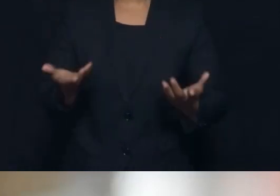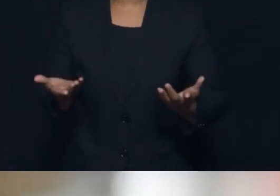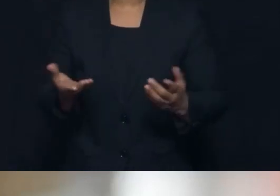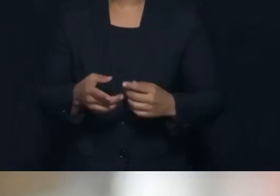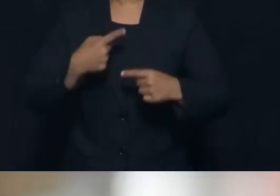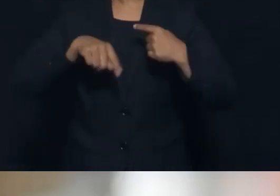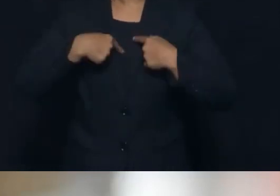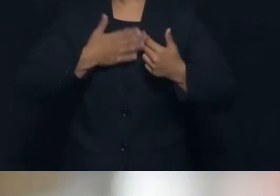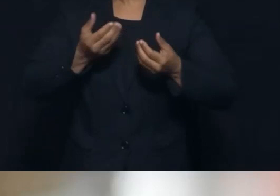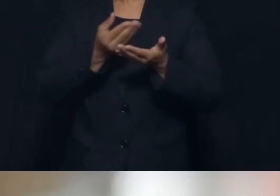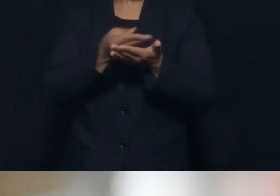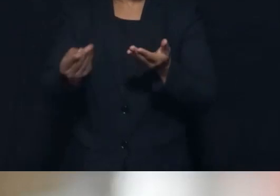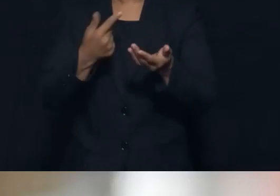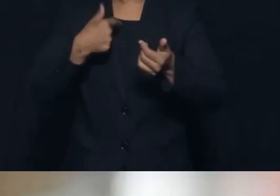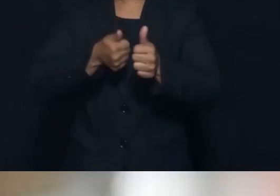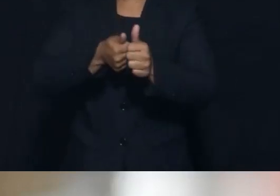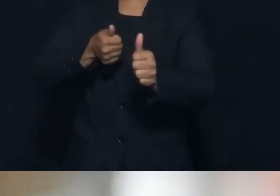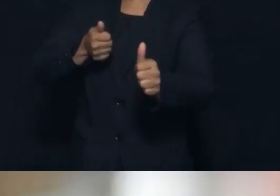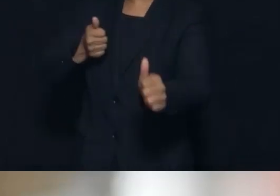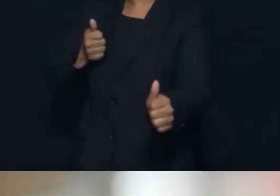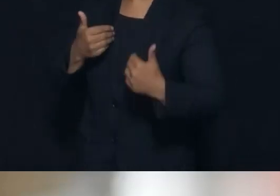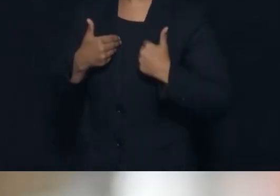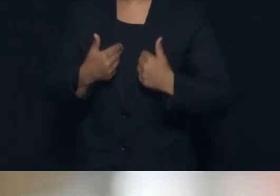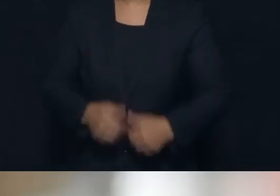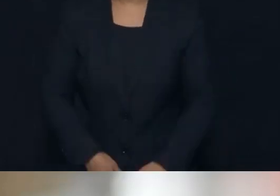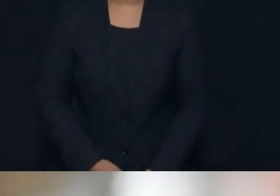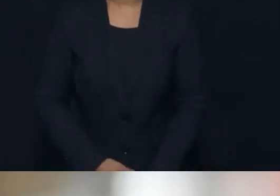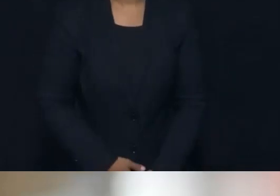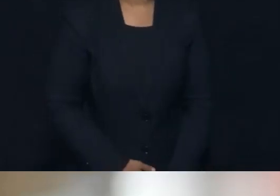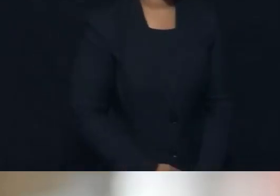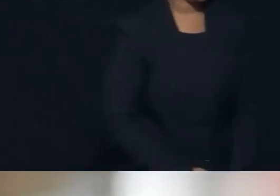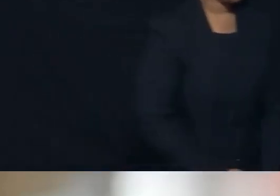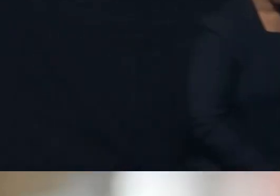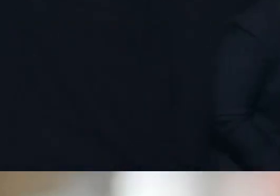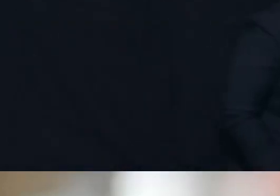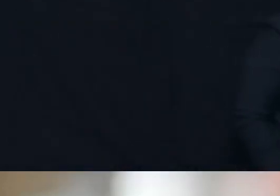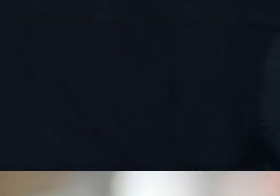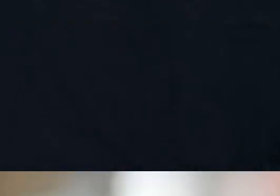standardisation body unit.